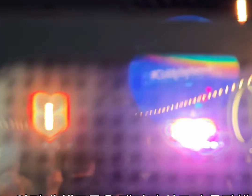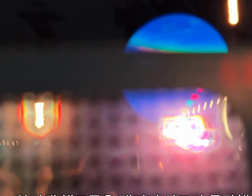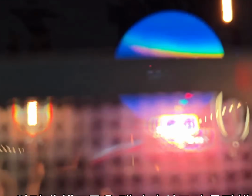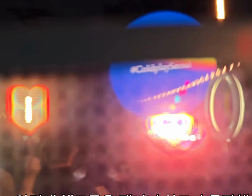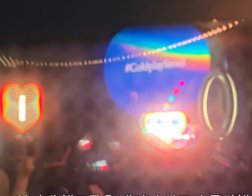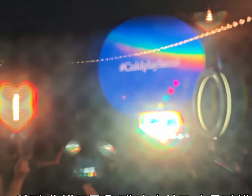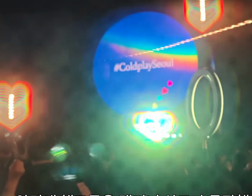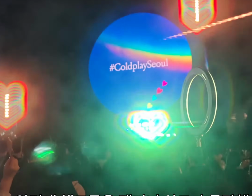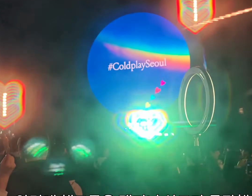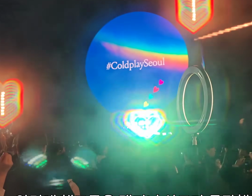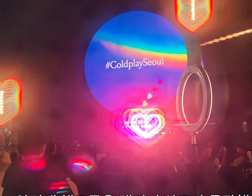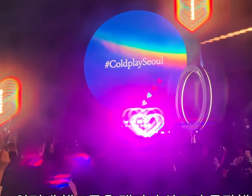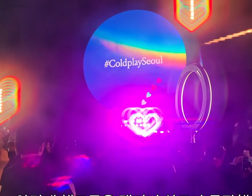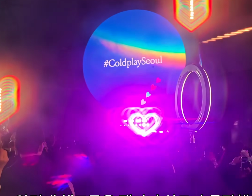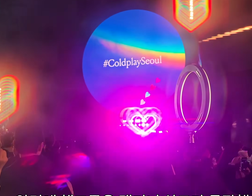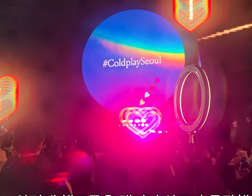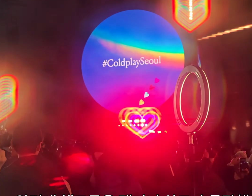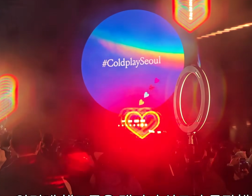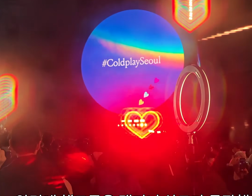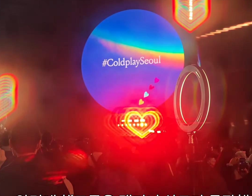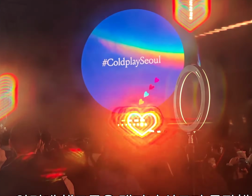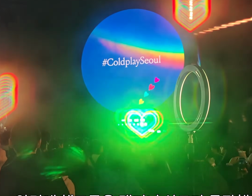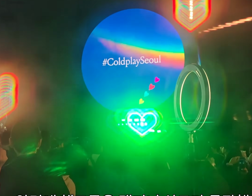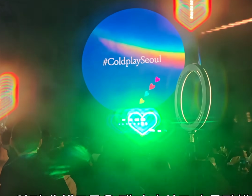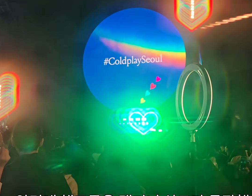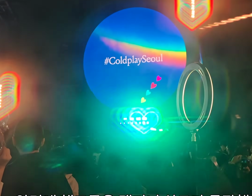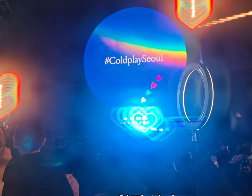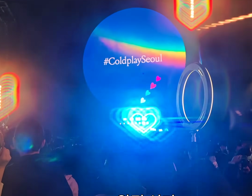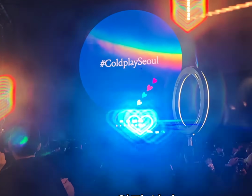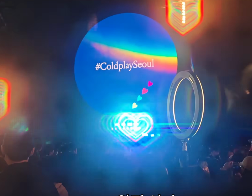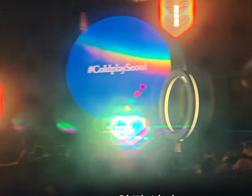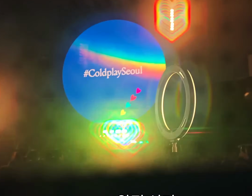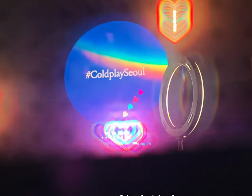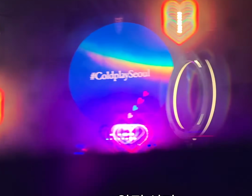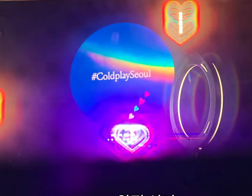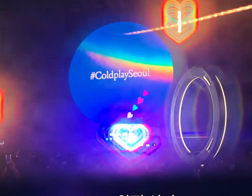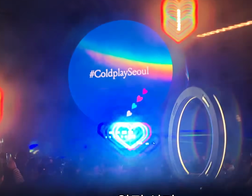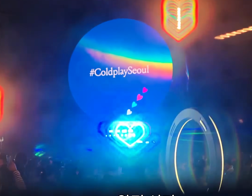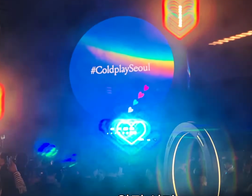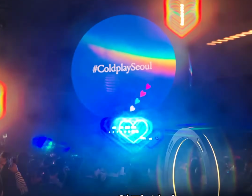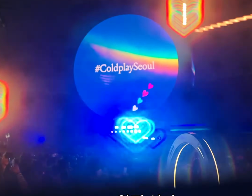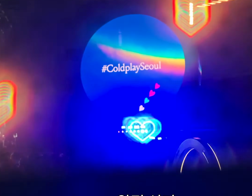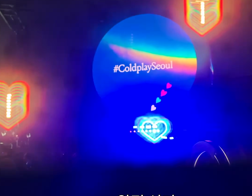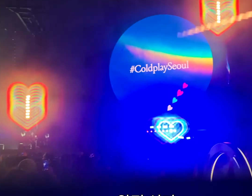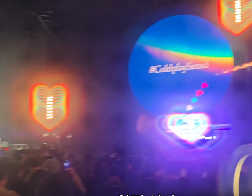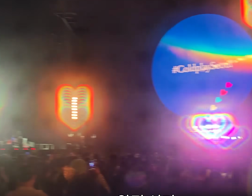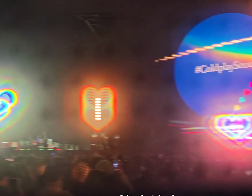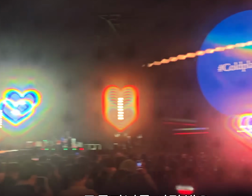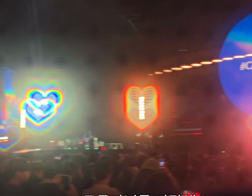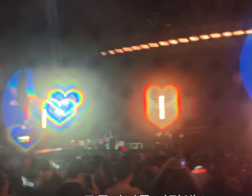I put my phone on my glasses and a heart appeared. wow.